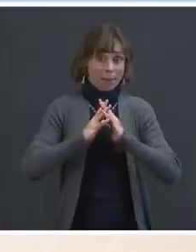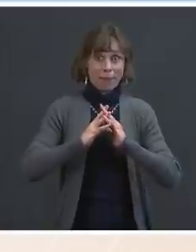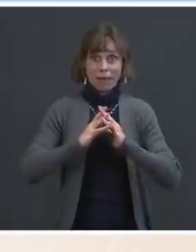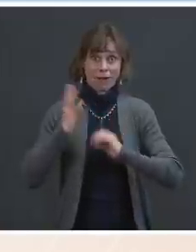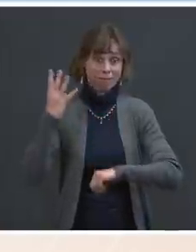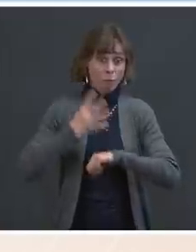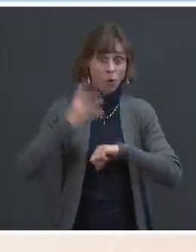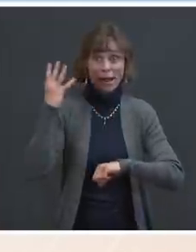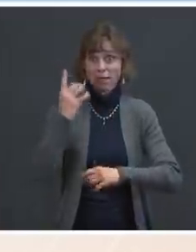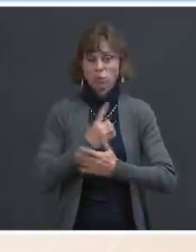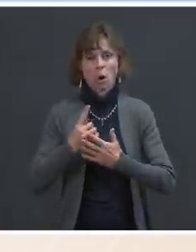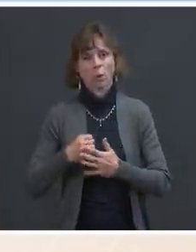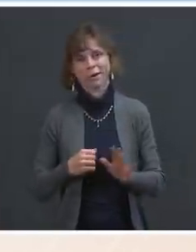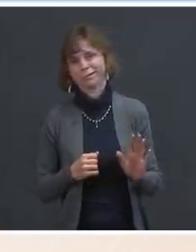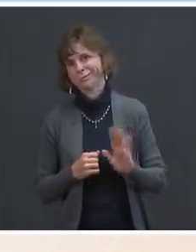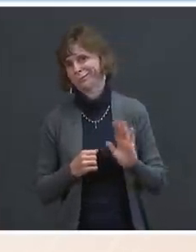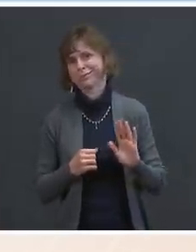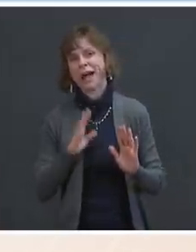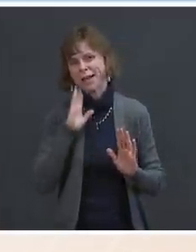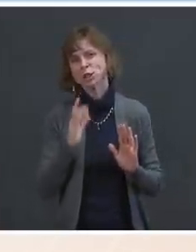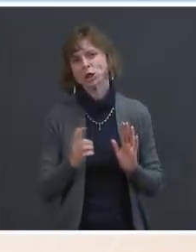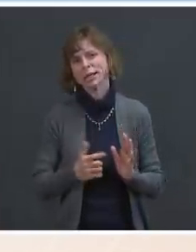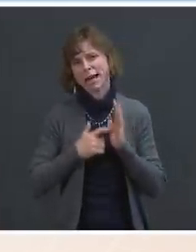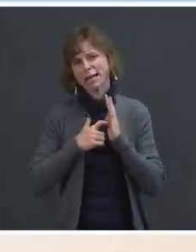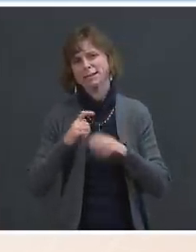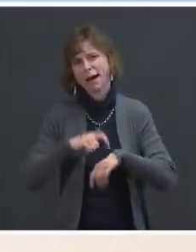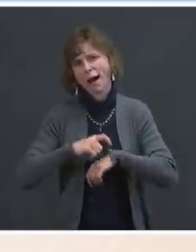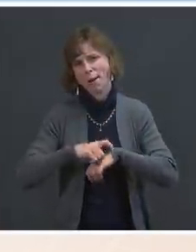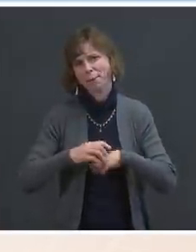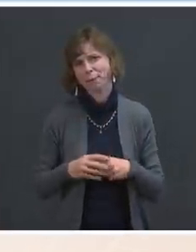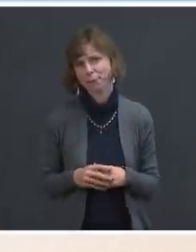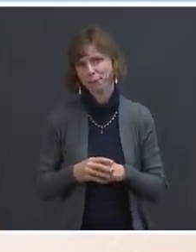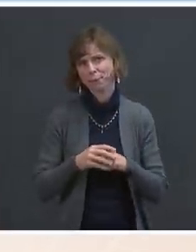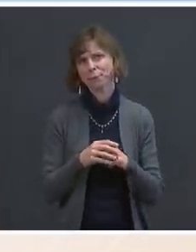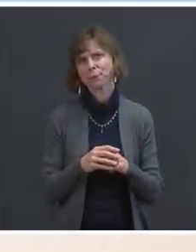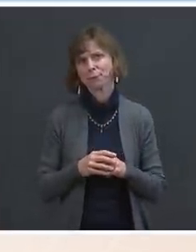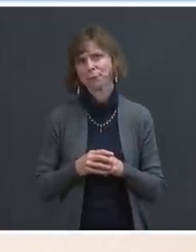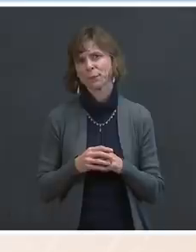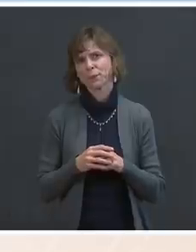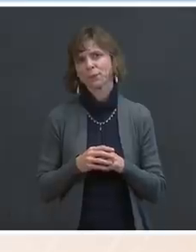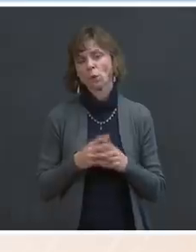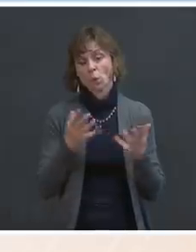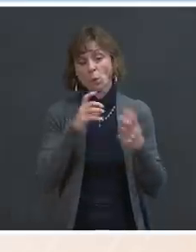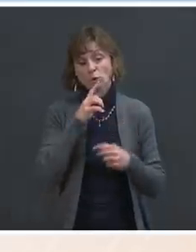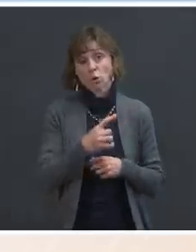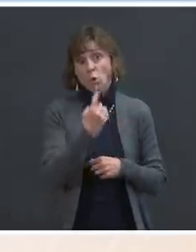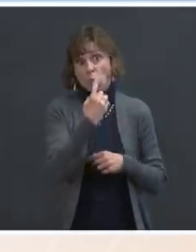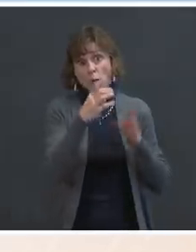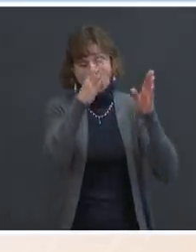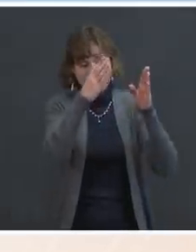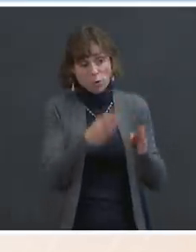This will take some time, and we want to ensure that there is a person responsible and accountable to the implementation.